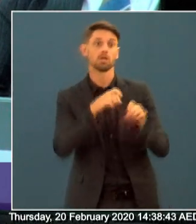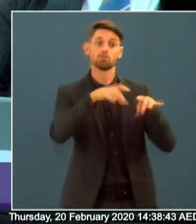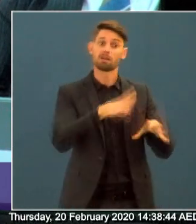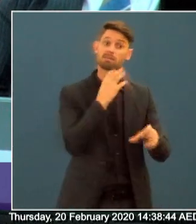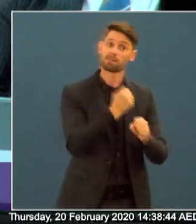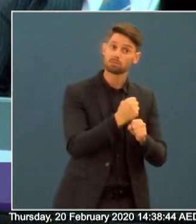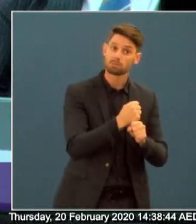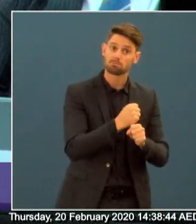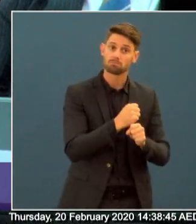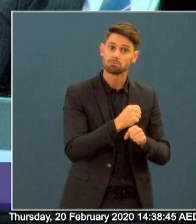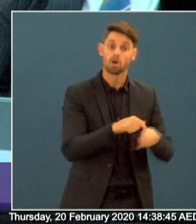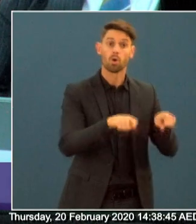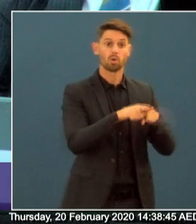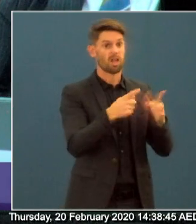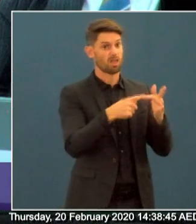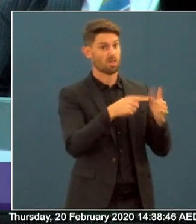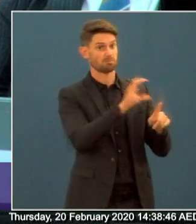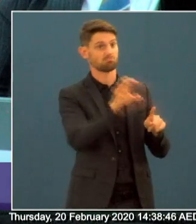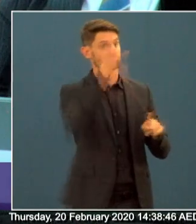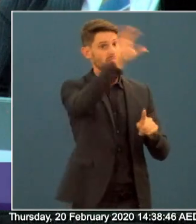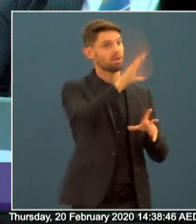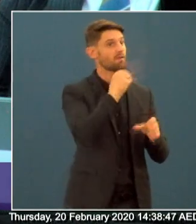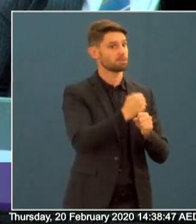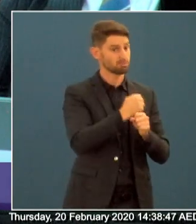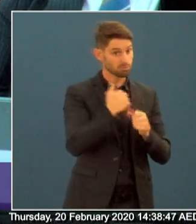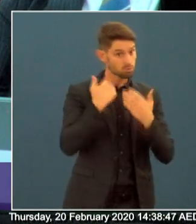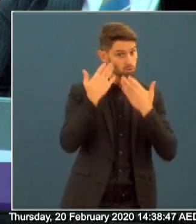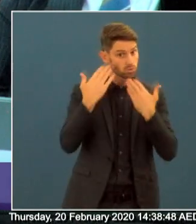I'm not sure whether any of the representatives from the Commonwealth